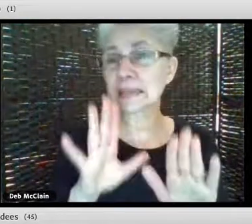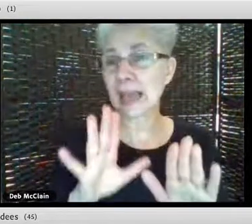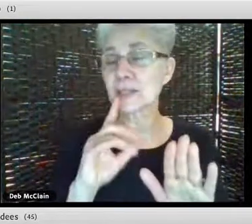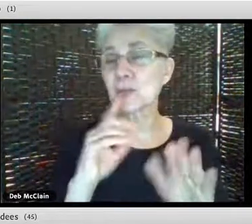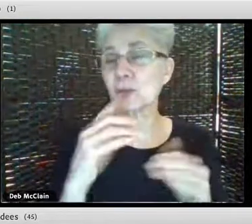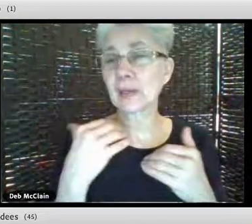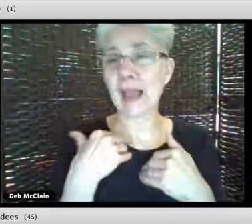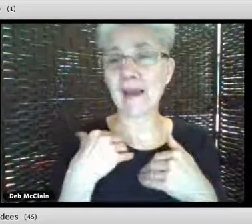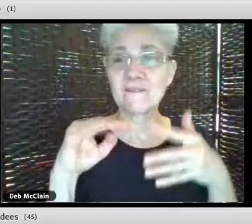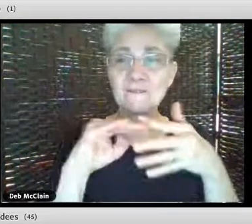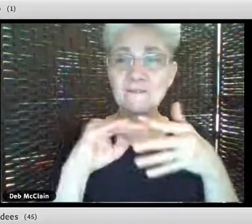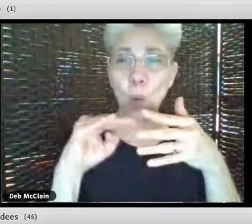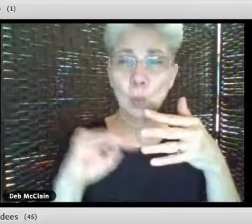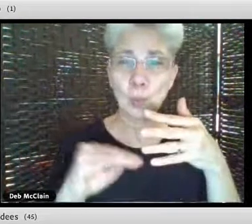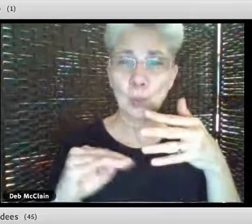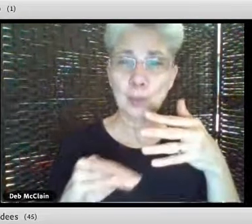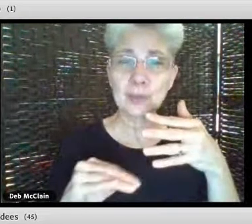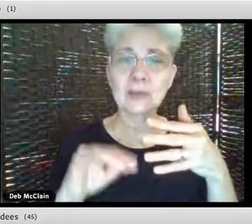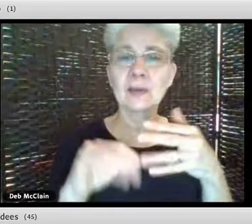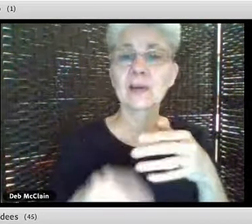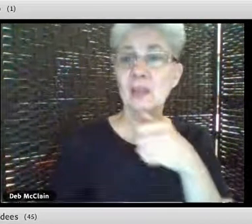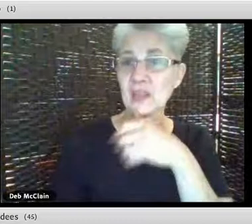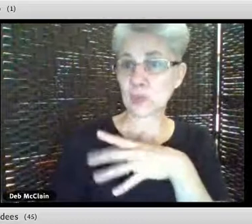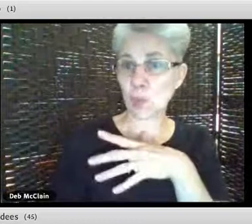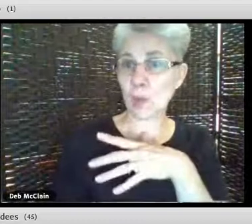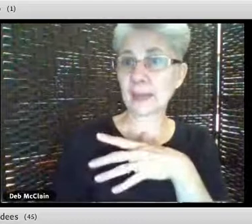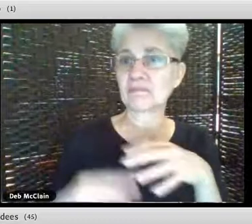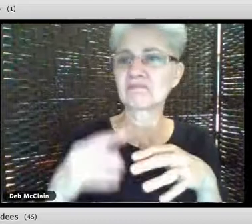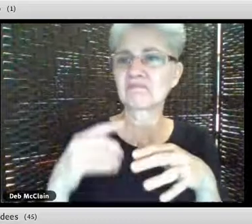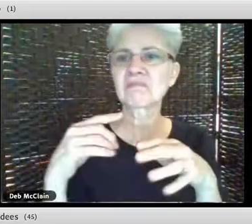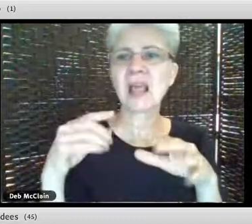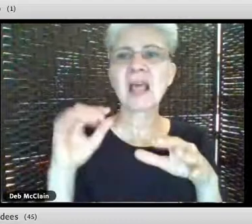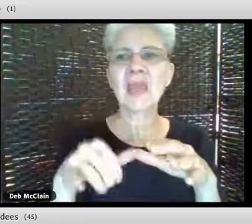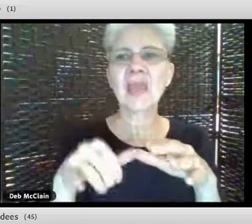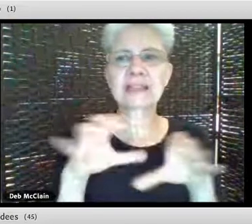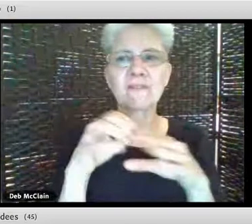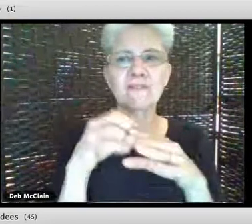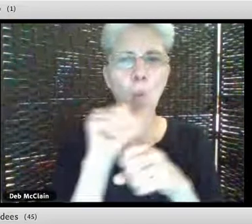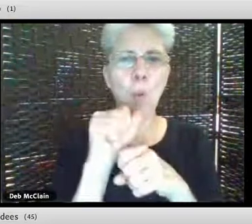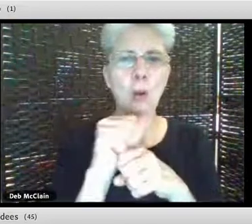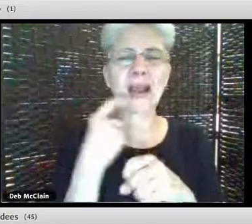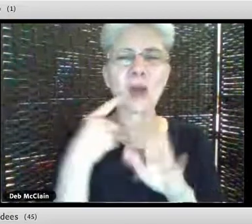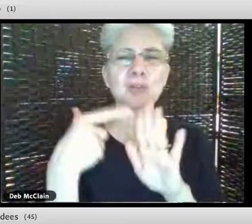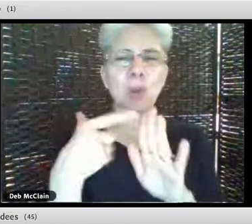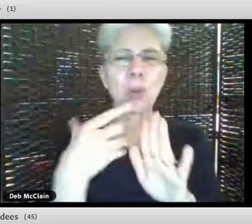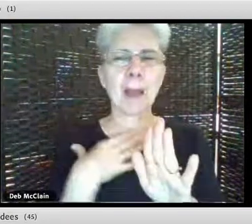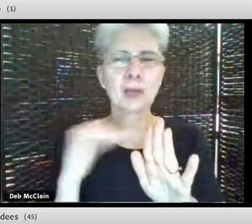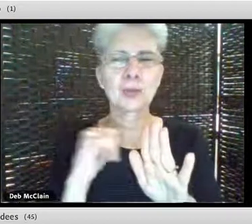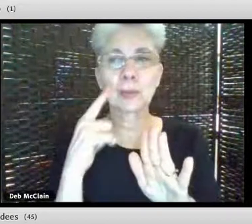You can have folders, so this lady here did it for work, and I'm going to show you what mine looks like. It can be visual.